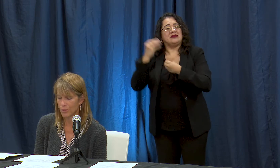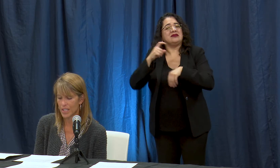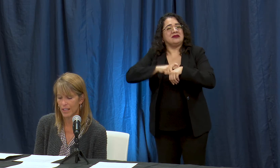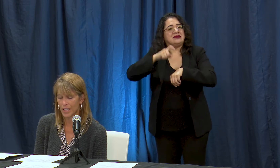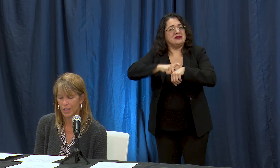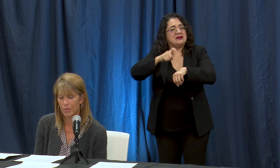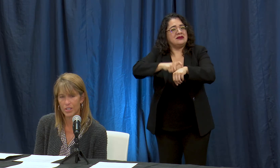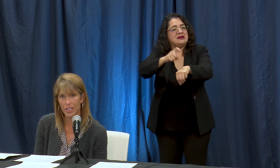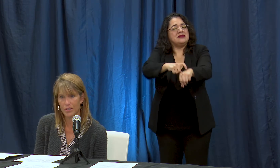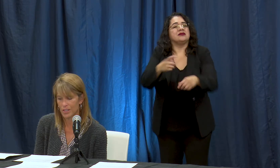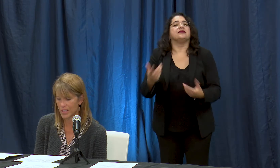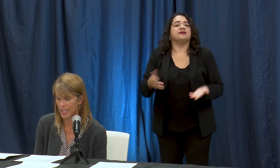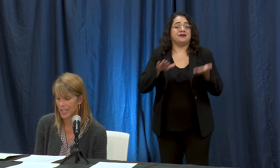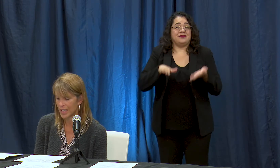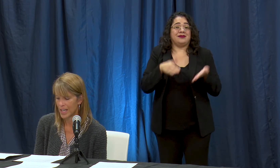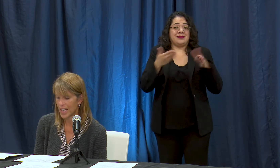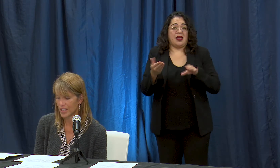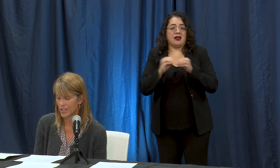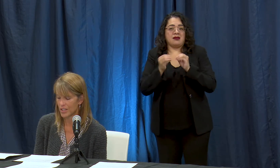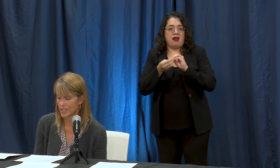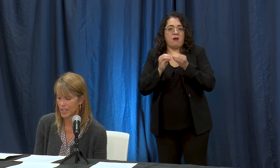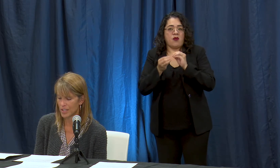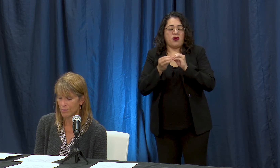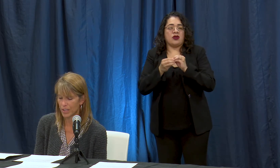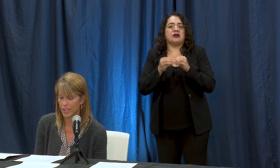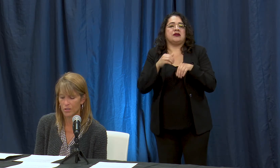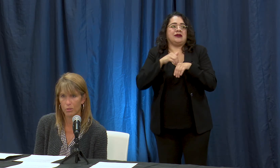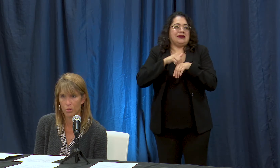the mortality numbers sent to the city and in turn the city's ability to report